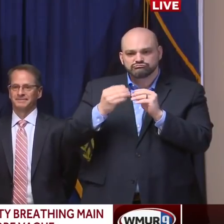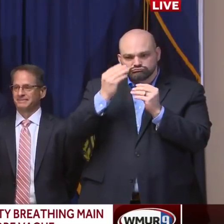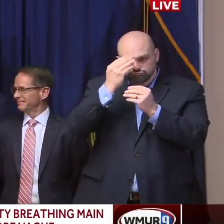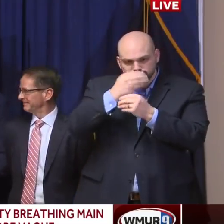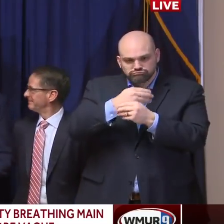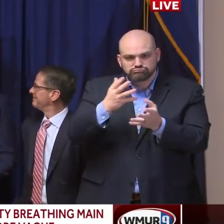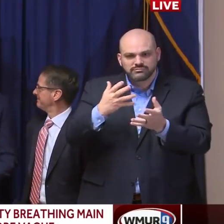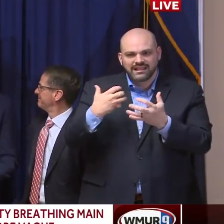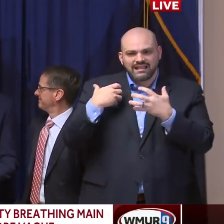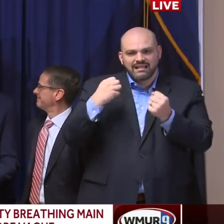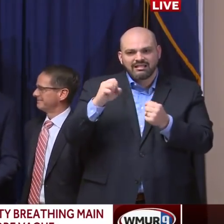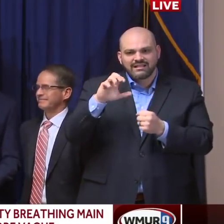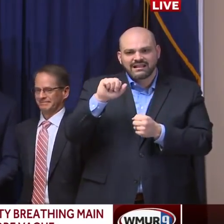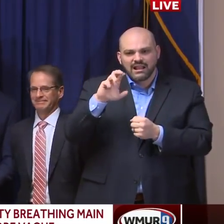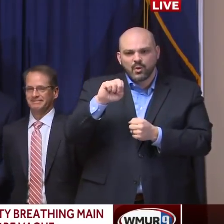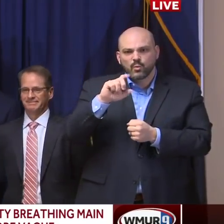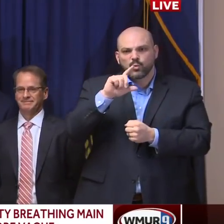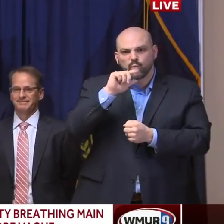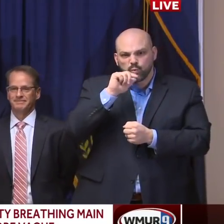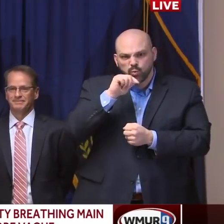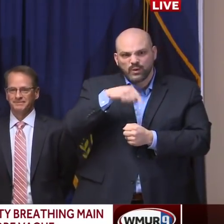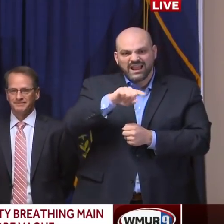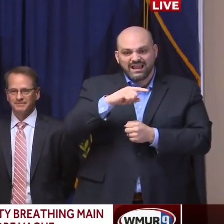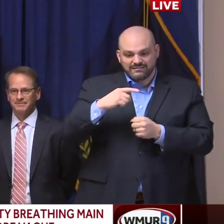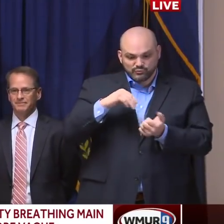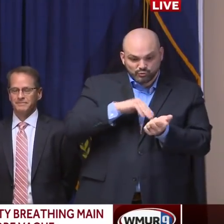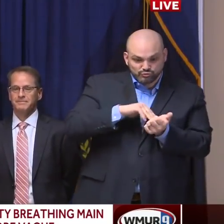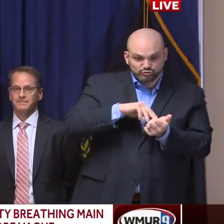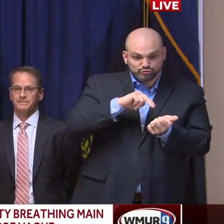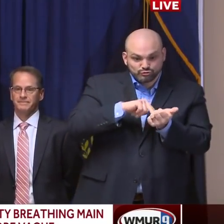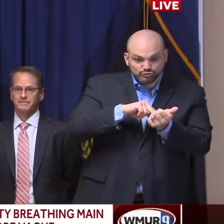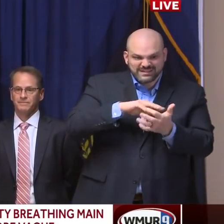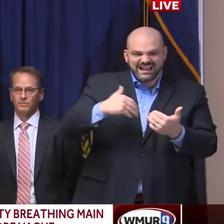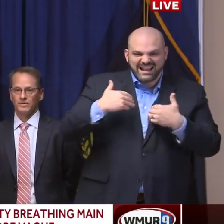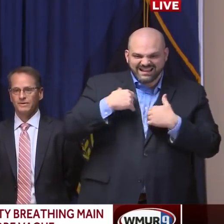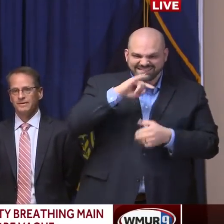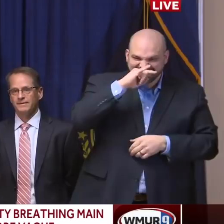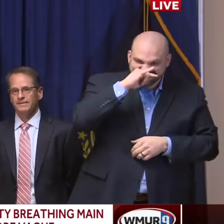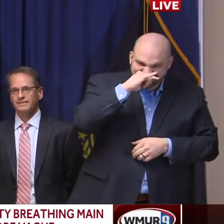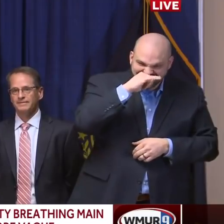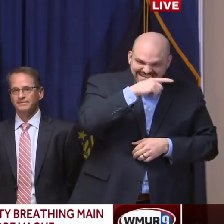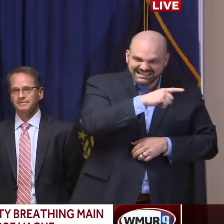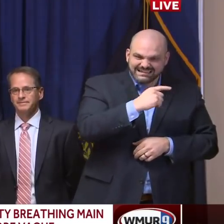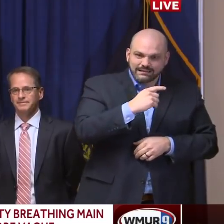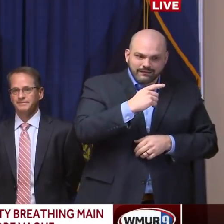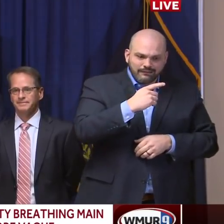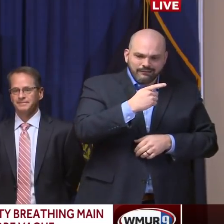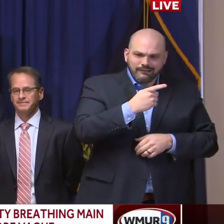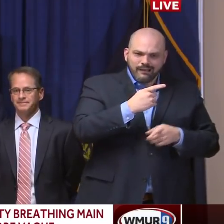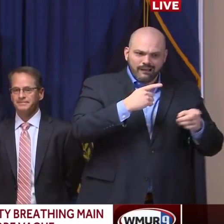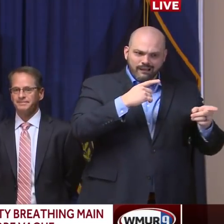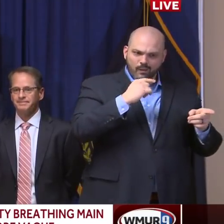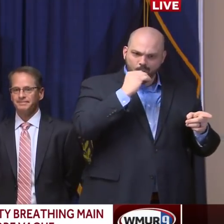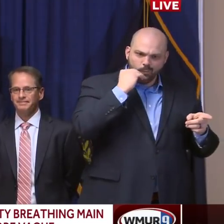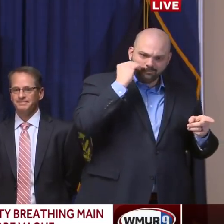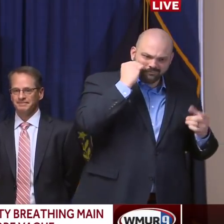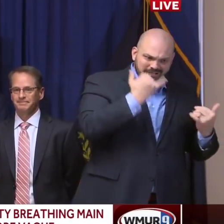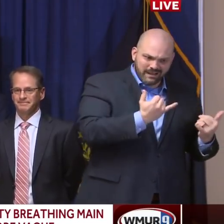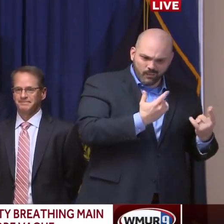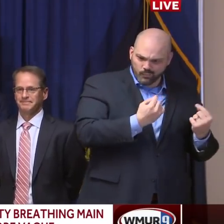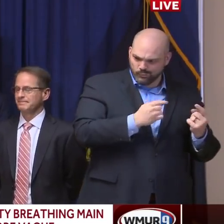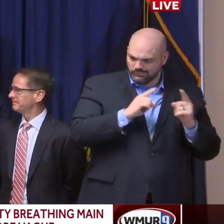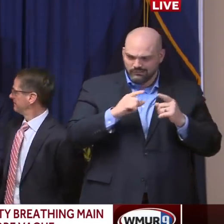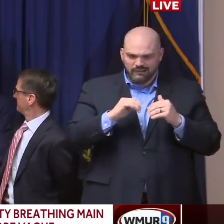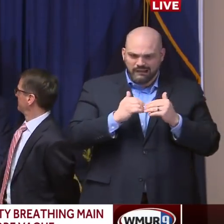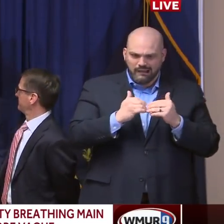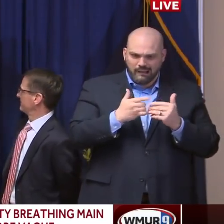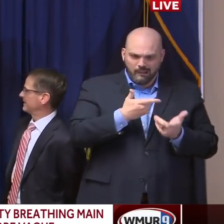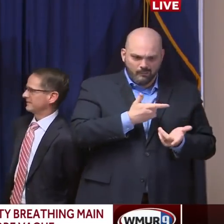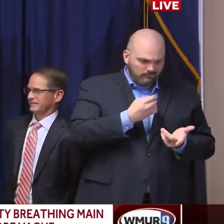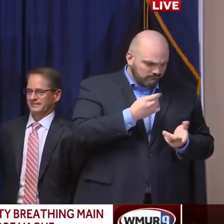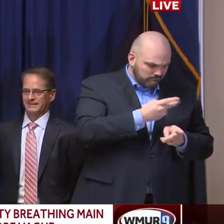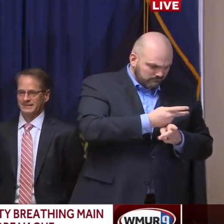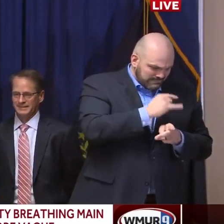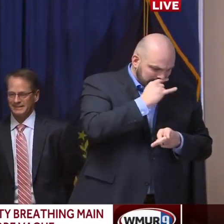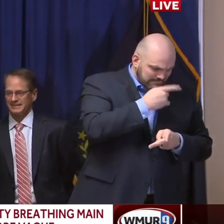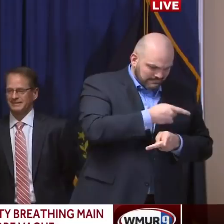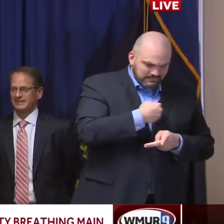WHAT IS YOUR MESSAGE TO THE HEALTH CARE WORKERS WHO HAVE CHILDREN AT HOME WHO JUST FOUND OUT THEY ARE VITALLY NEEDED AND WE NEED THEM TO SCREEN PEOPLE BUT BY THE WAY YOU HAVE KIDS AT